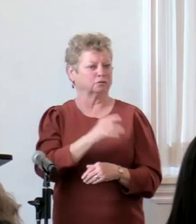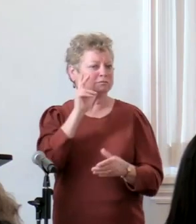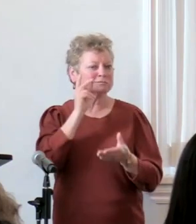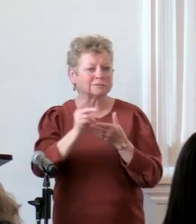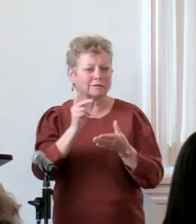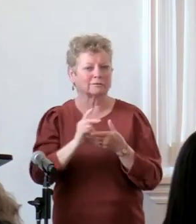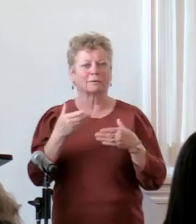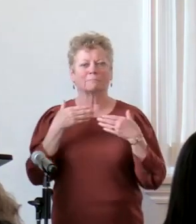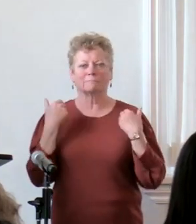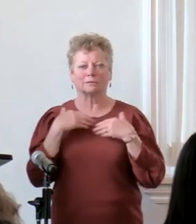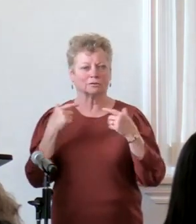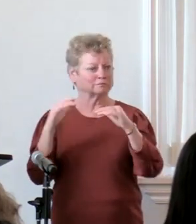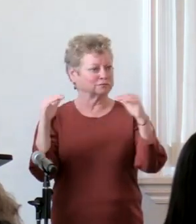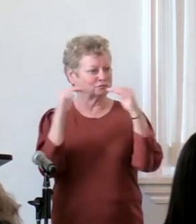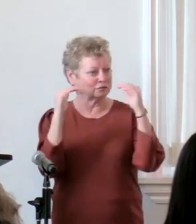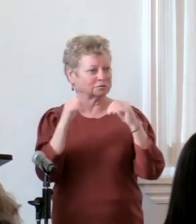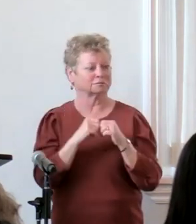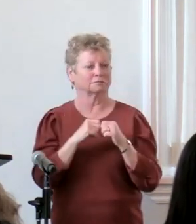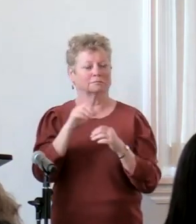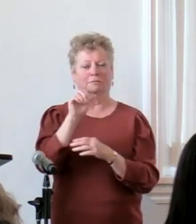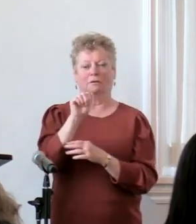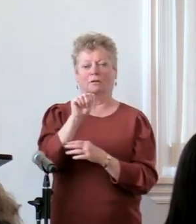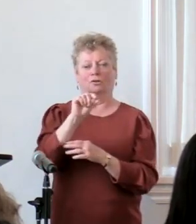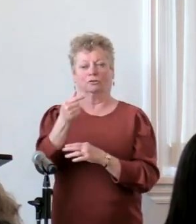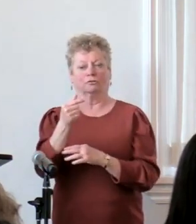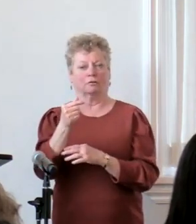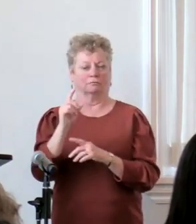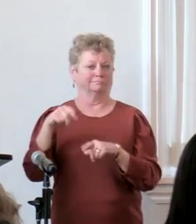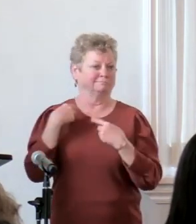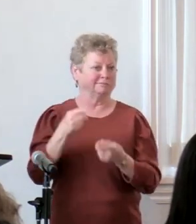Minister of Justice, and Attorney General since 2021.